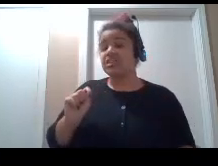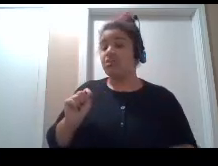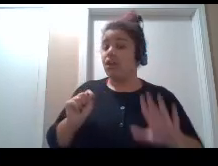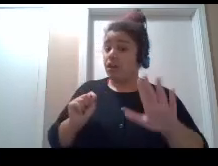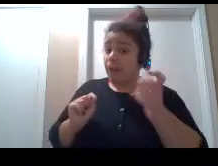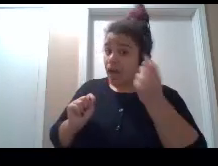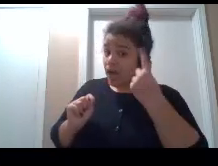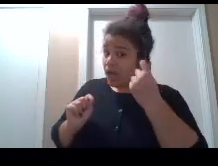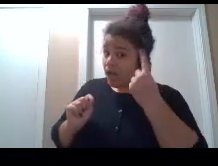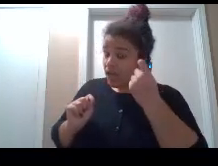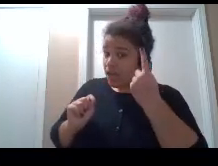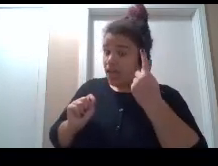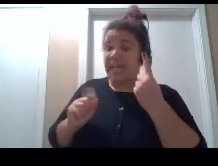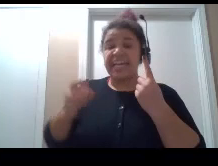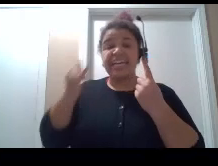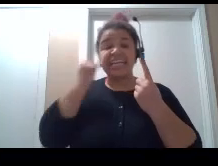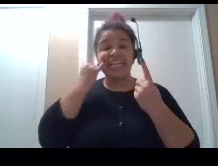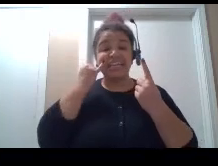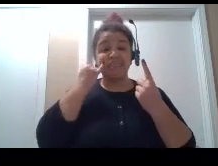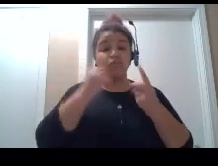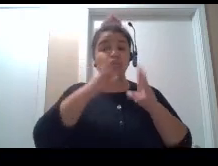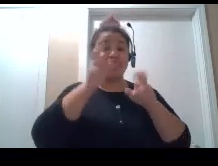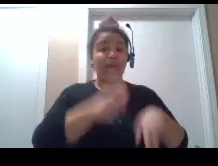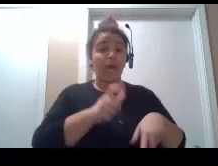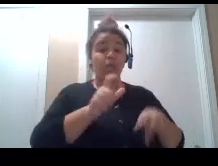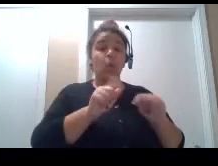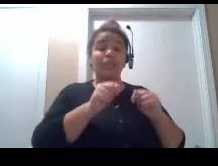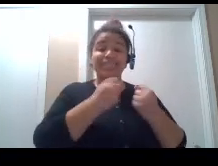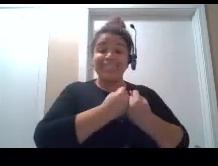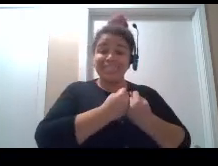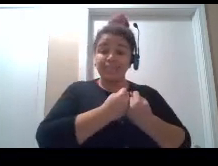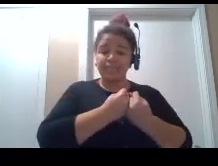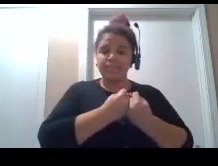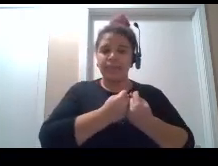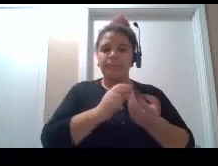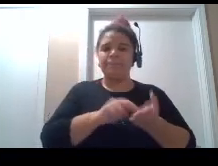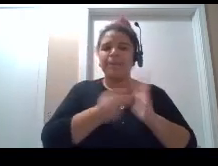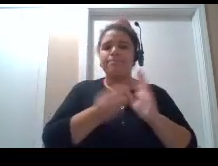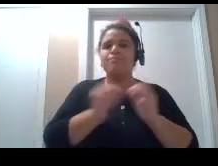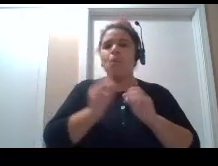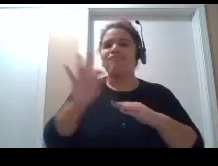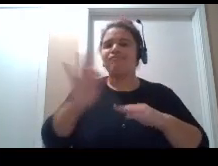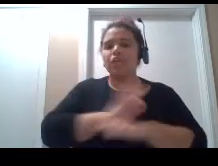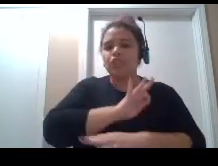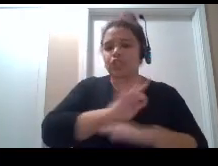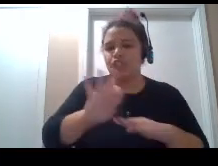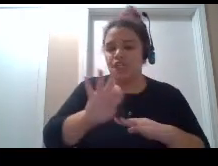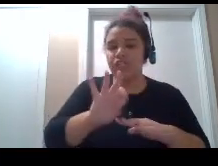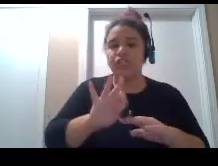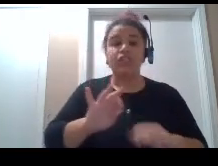if you download the Microsoft Teams app, you may have more functionality, which may be beneficial